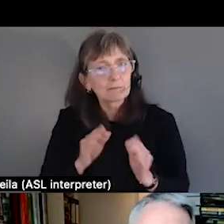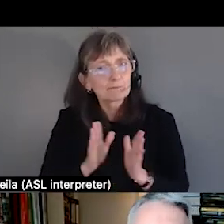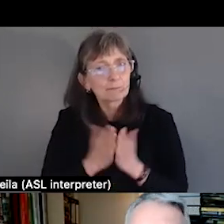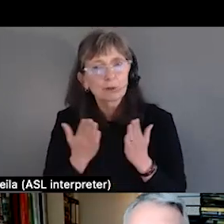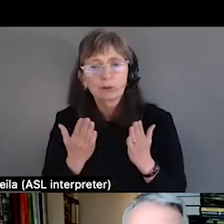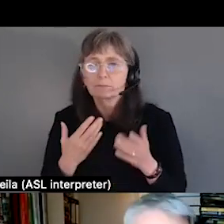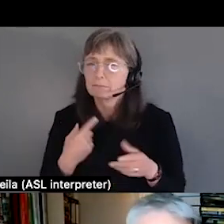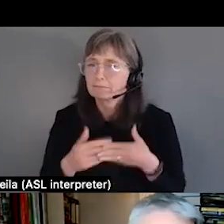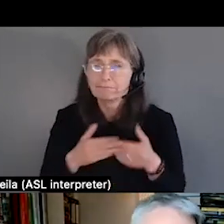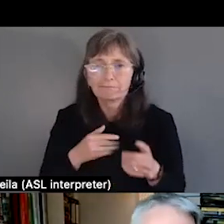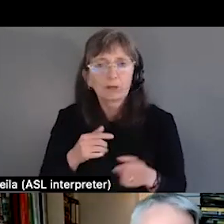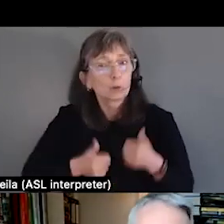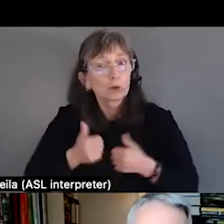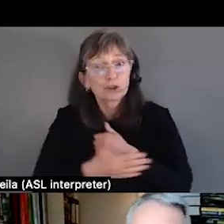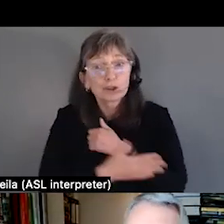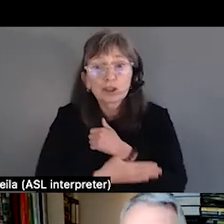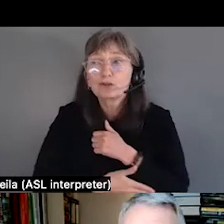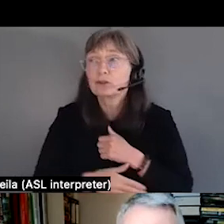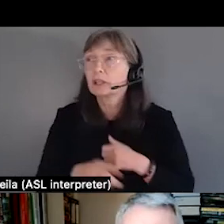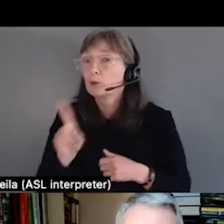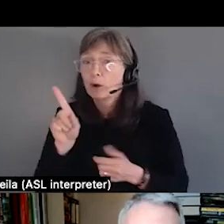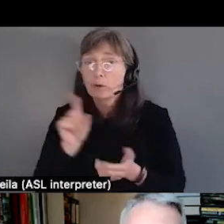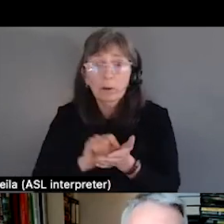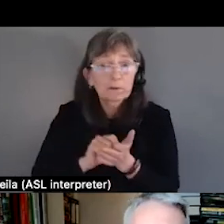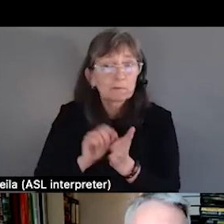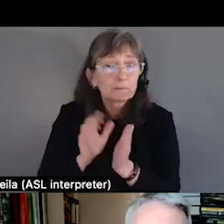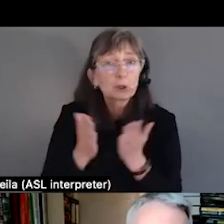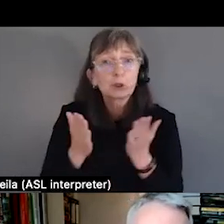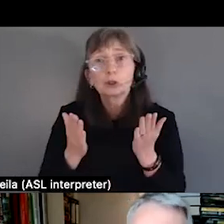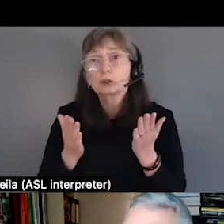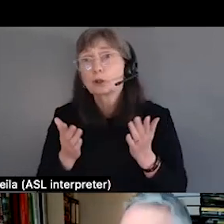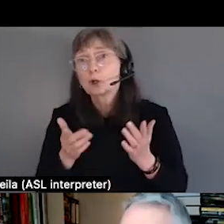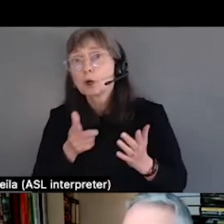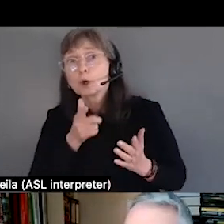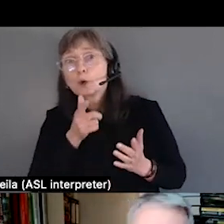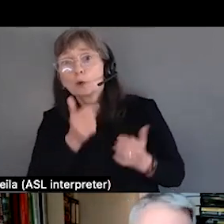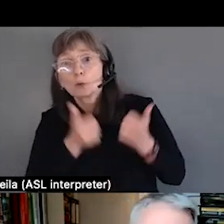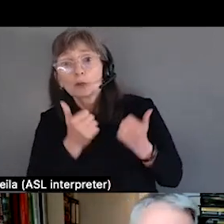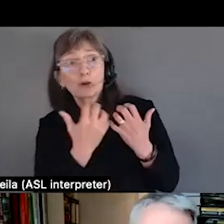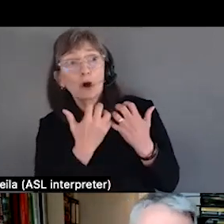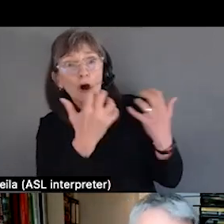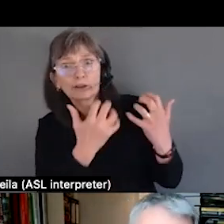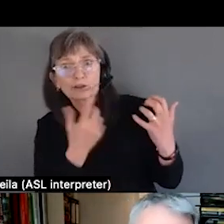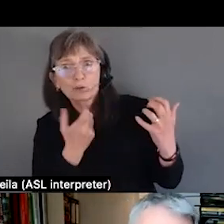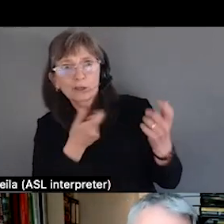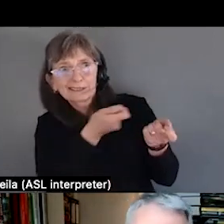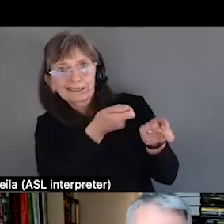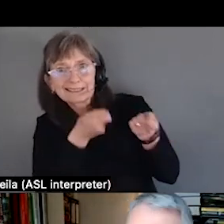wherever you're publishing, whichever audience you want to reach. And I think it's got harder.